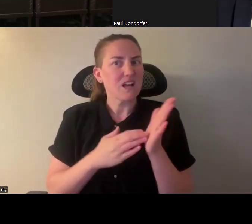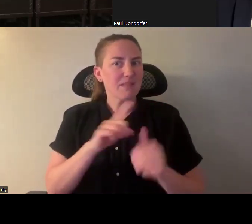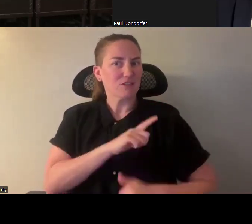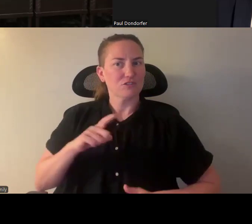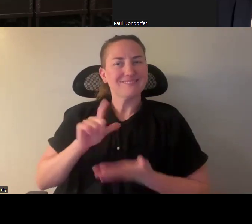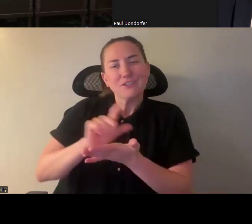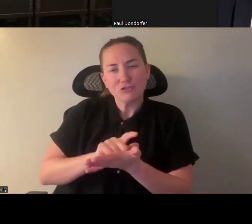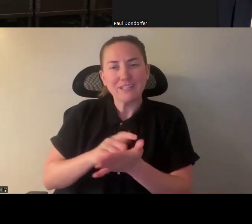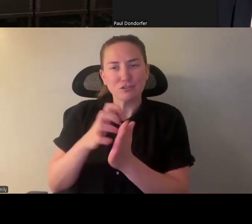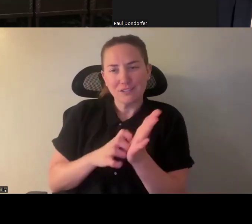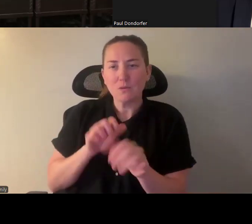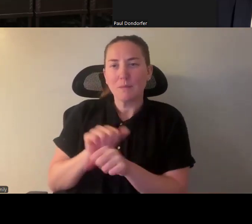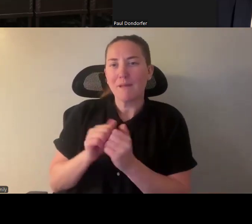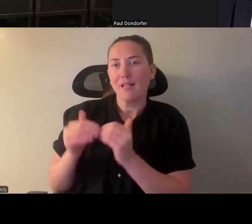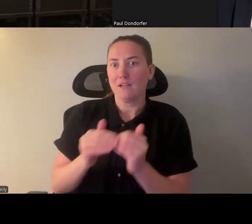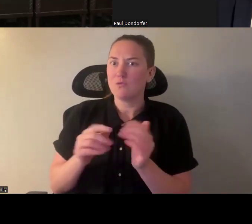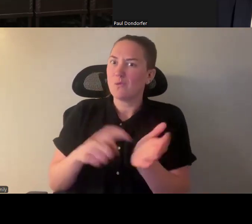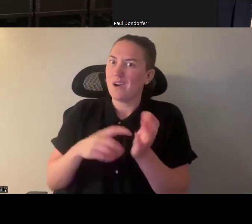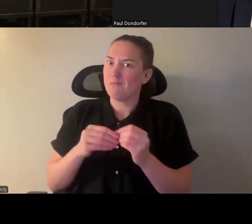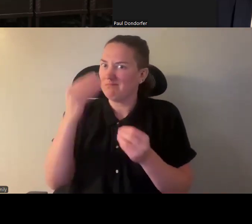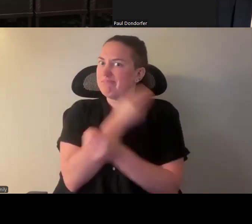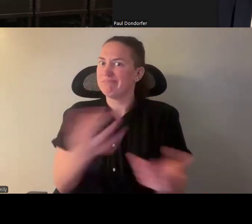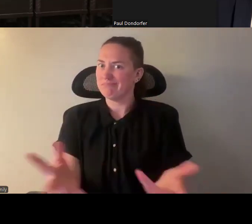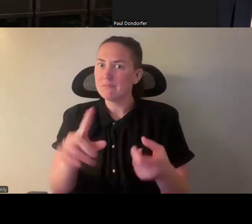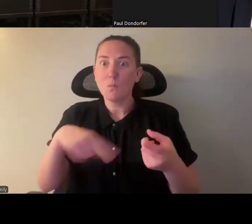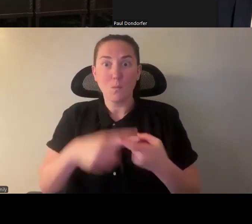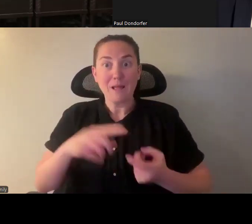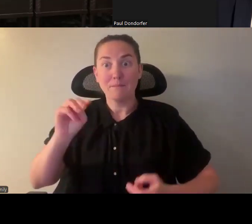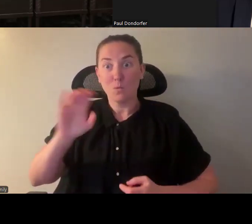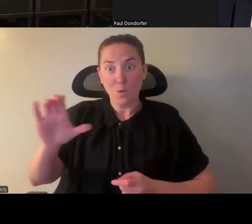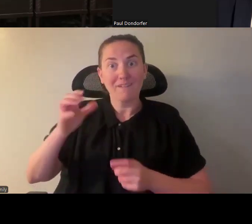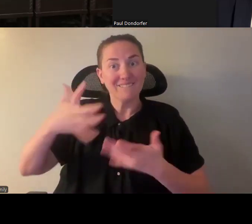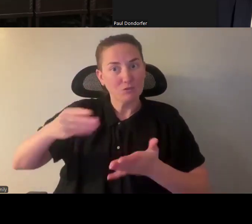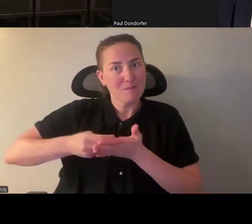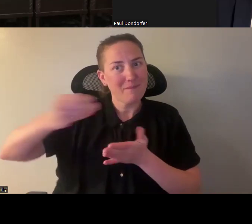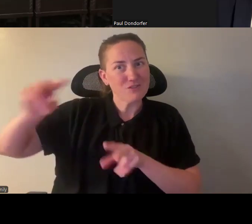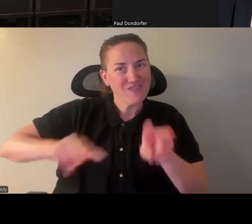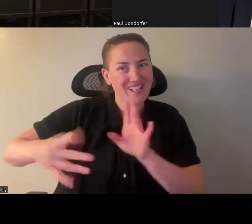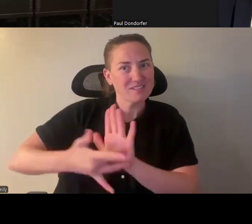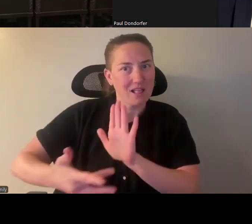uh to require disclosure every time Monroe County purchases surveillance technology So